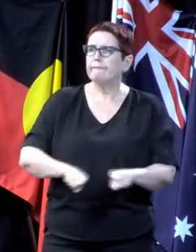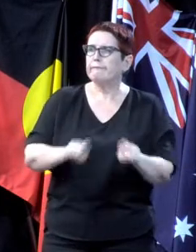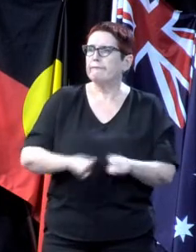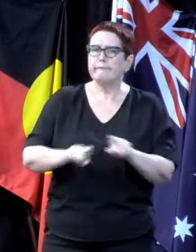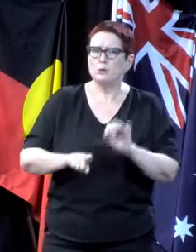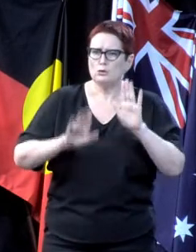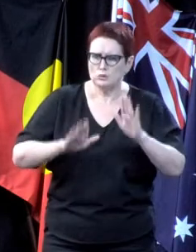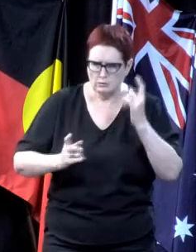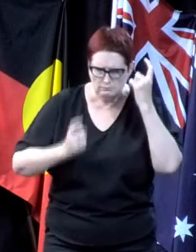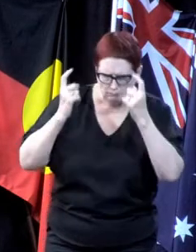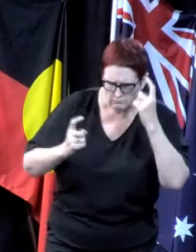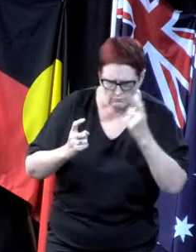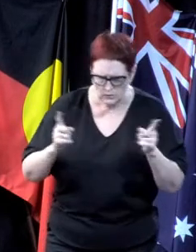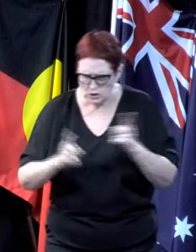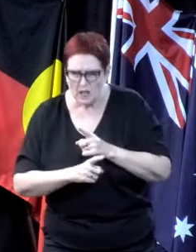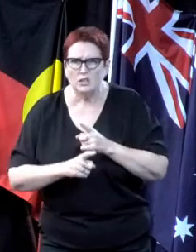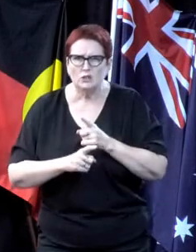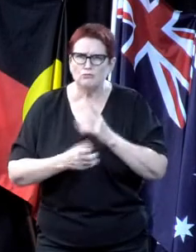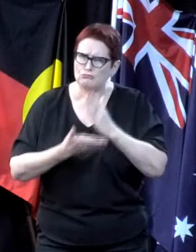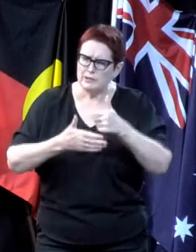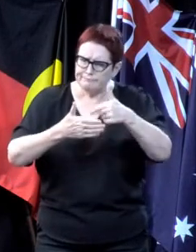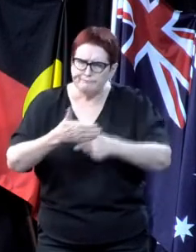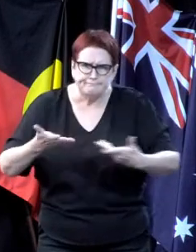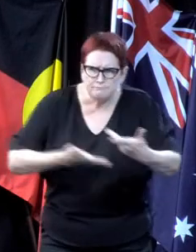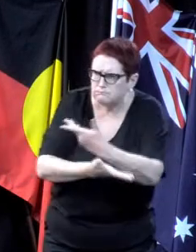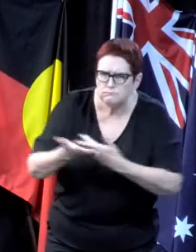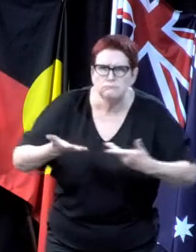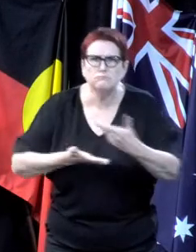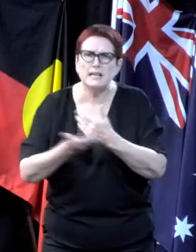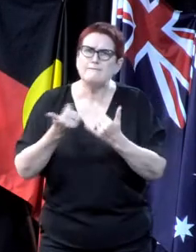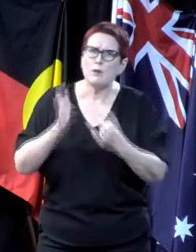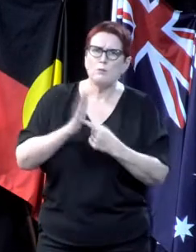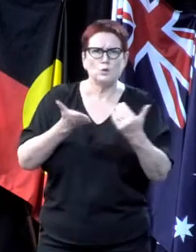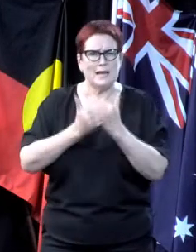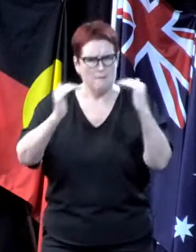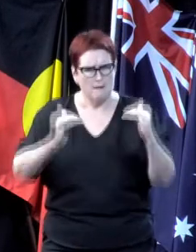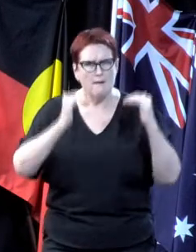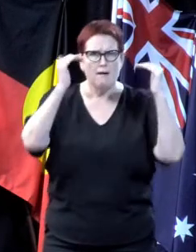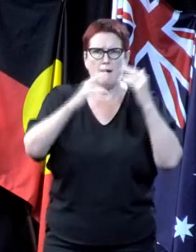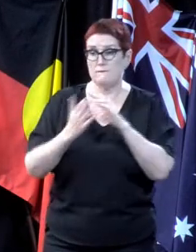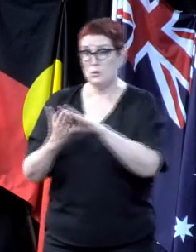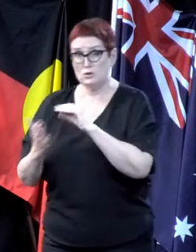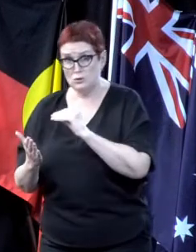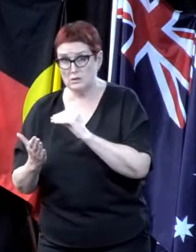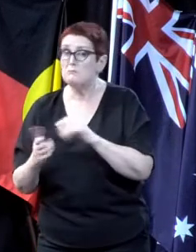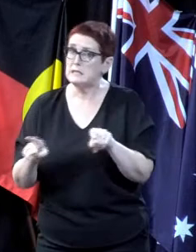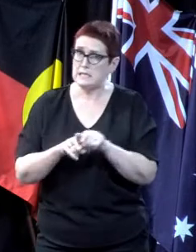I think that’s really important to maintain those high expectations for both our students and also for our teaching and support staff as well.